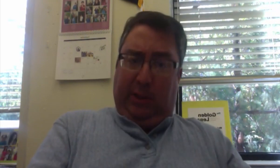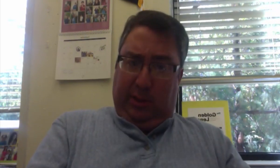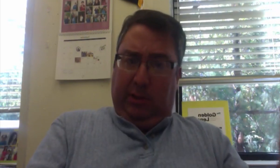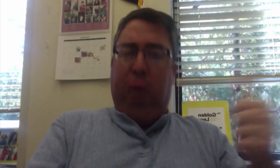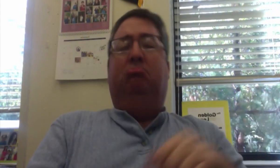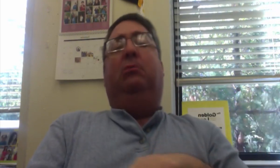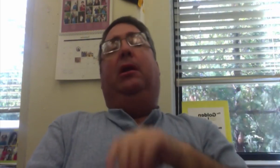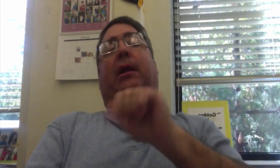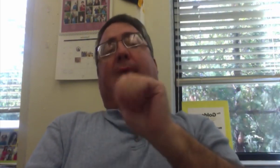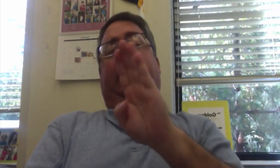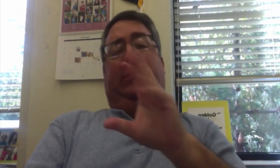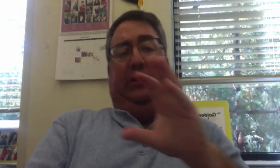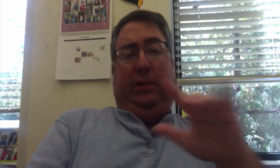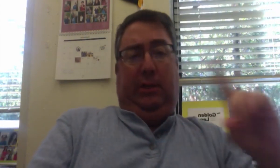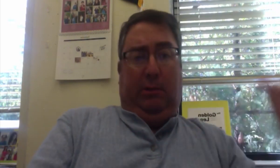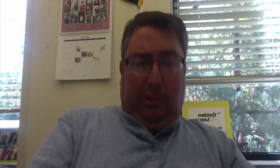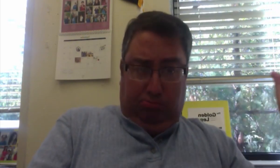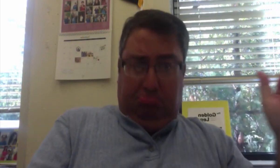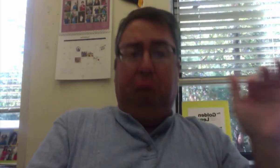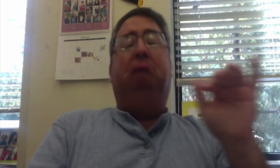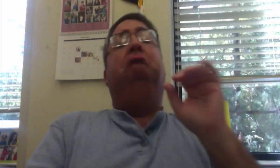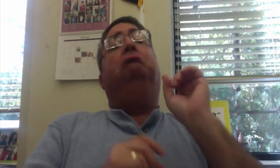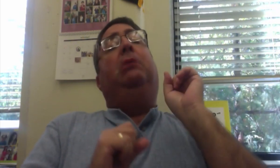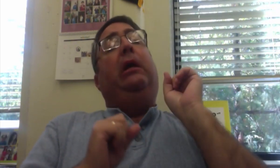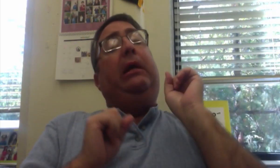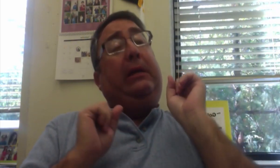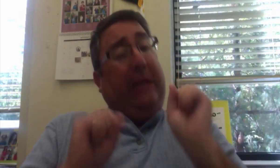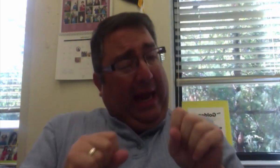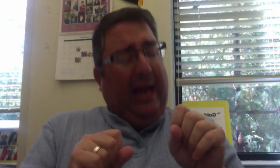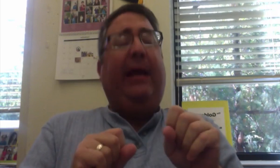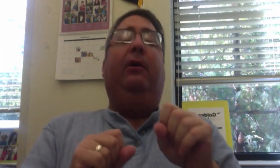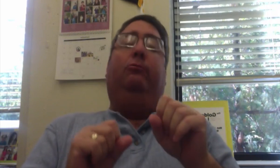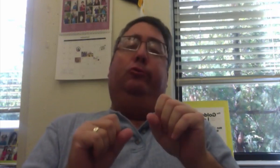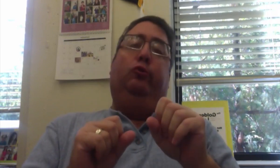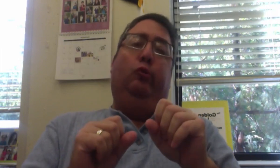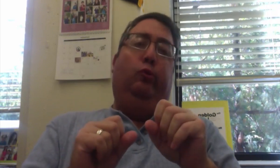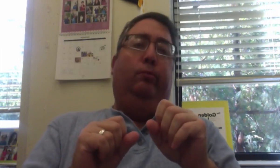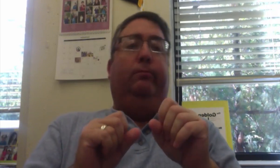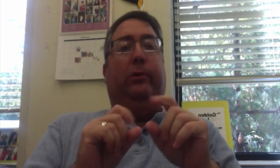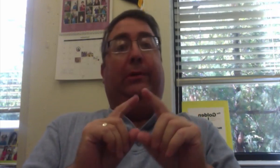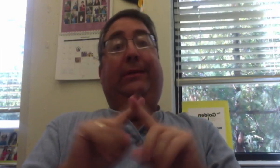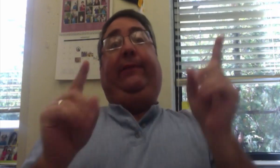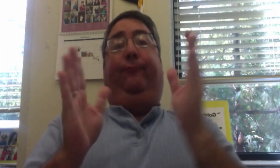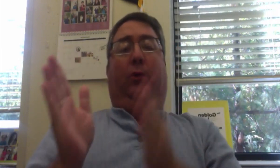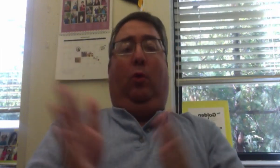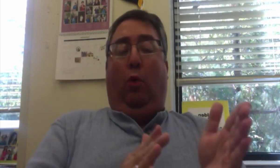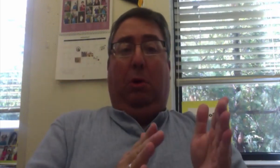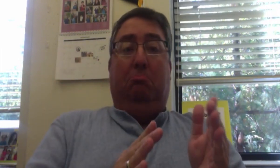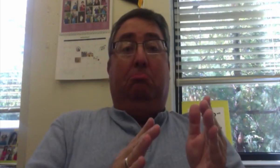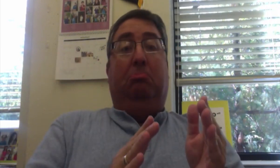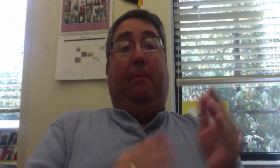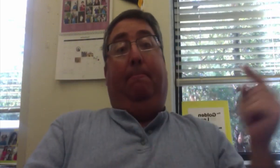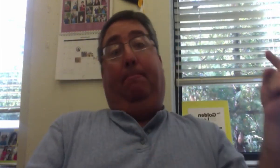Or A, B, C, D to Z. You can play with different orderings, like